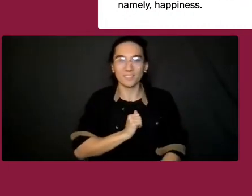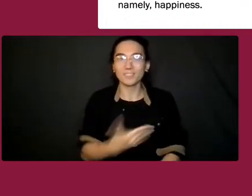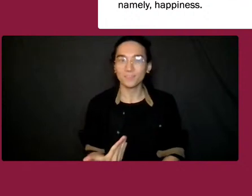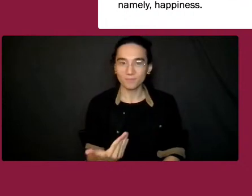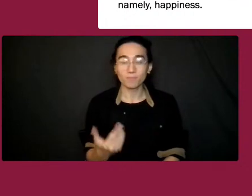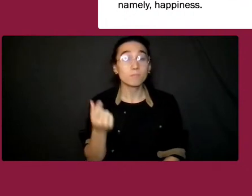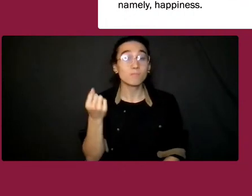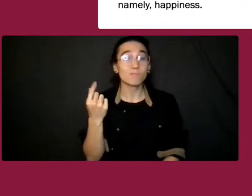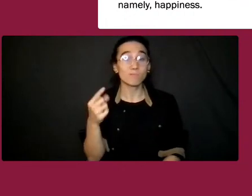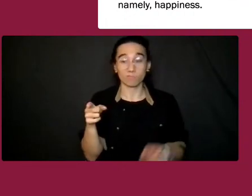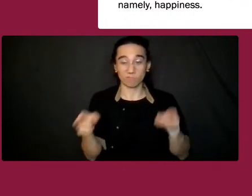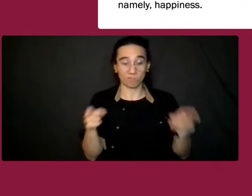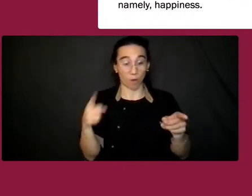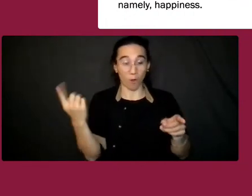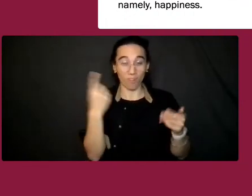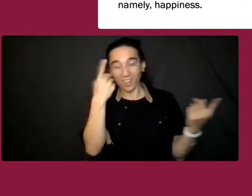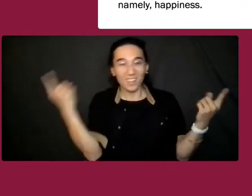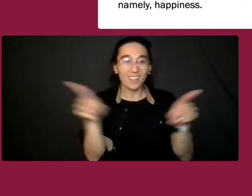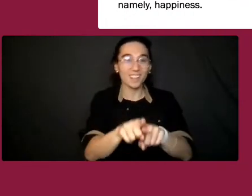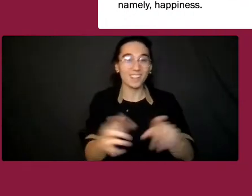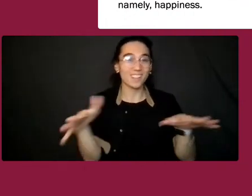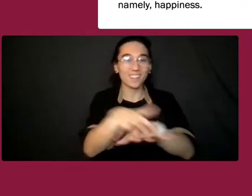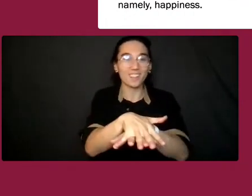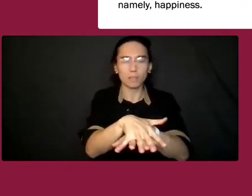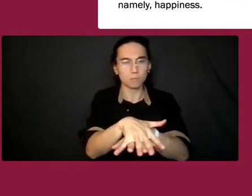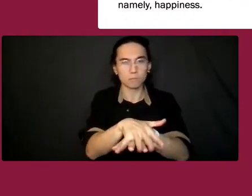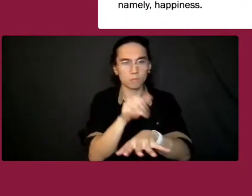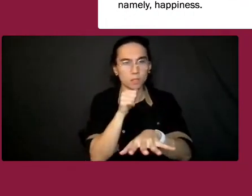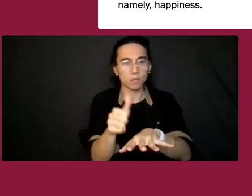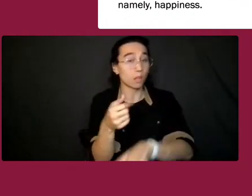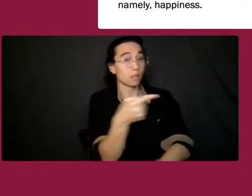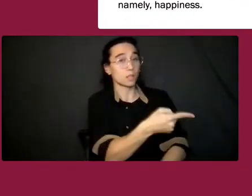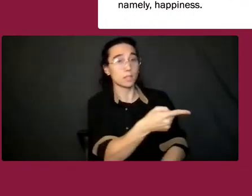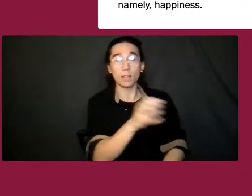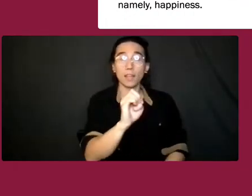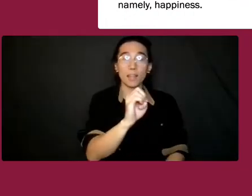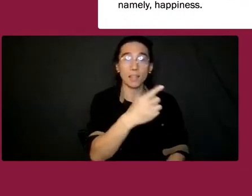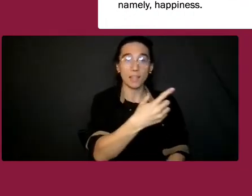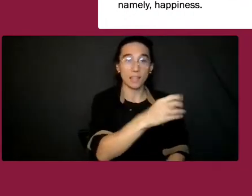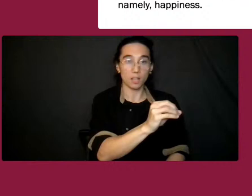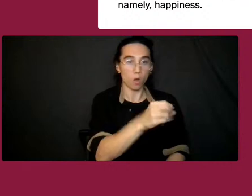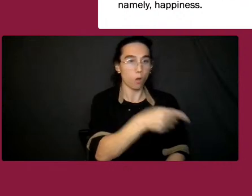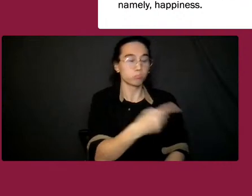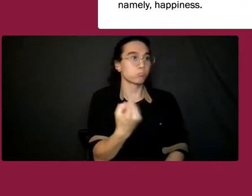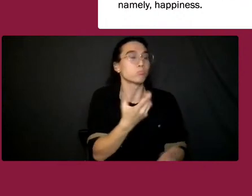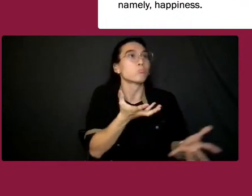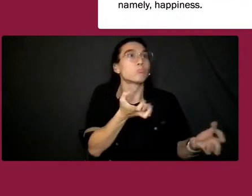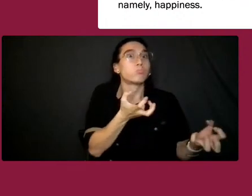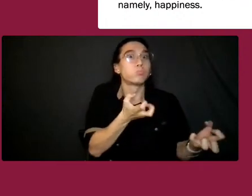ego has a constant desire for pleasure while the essence strives for